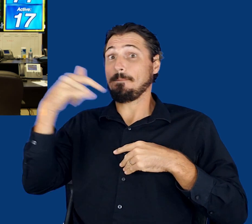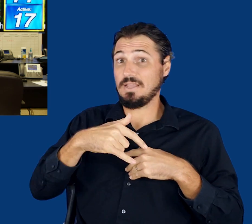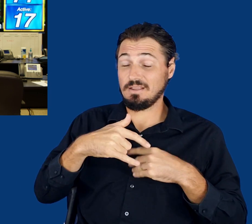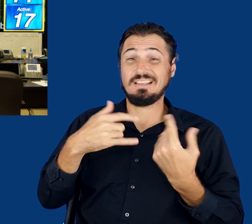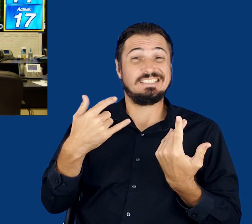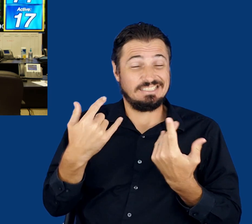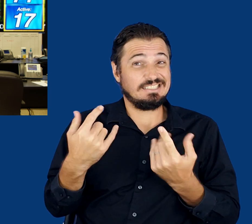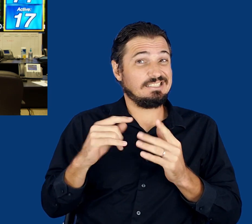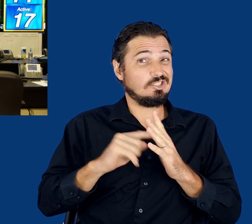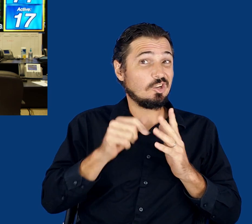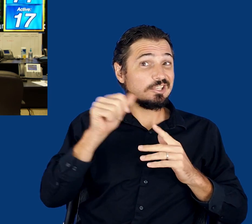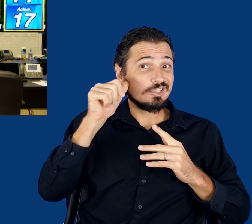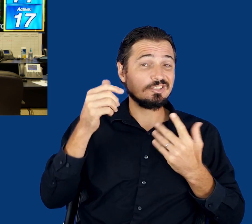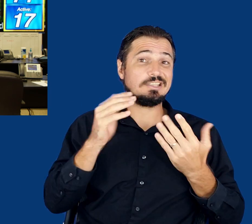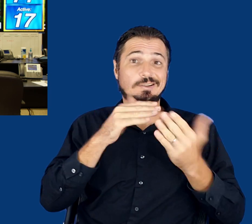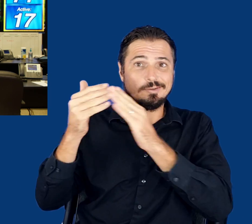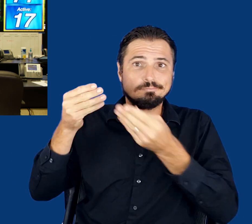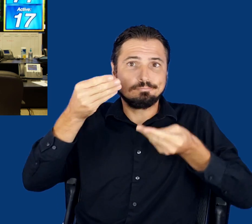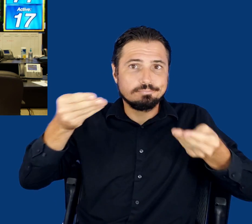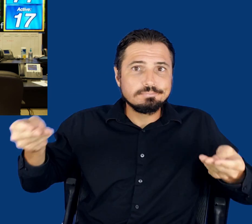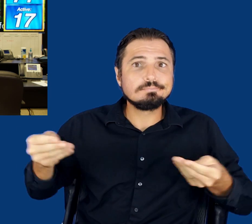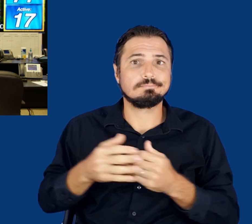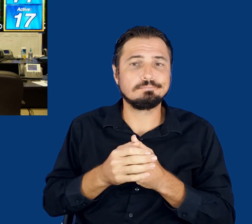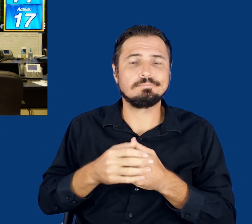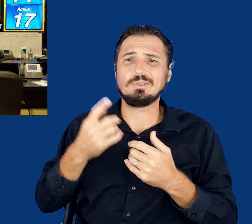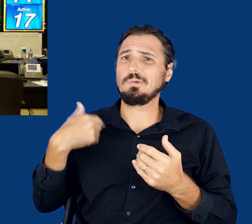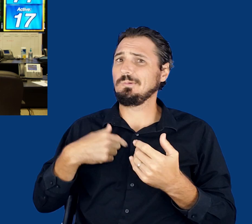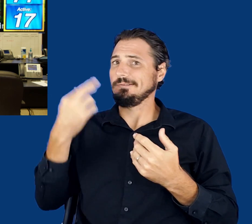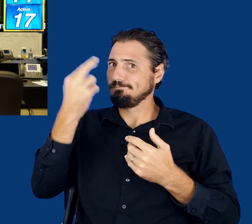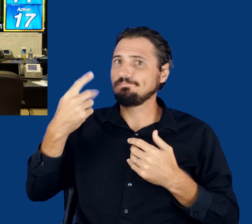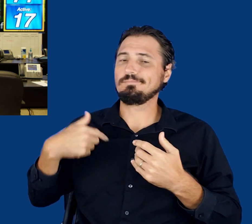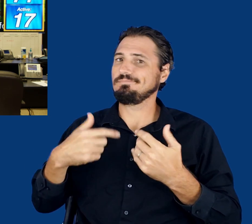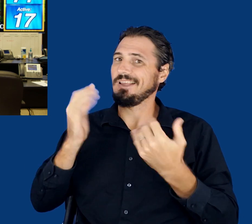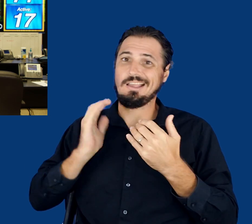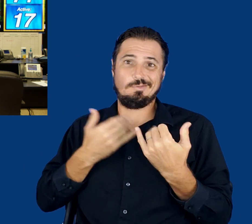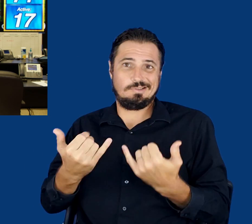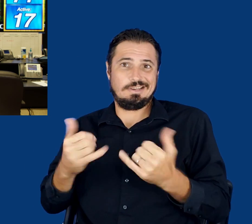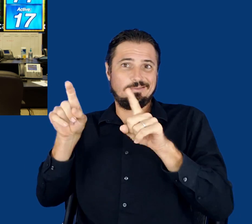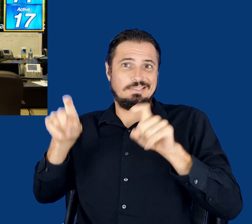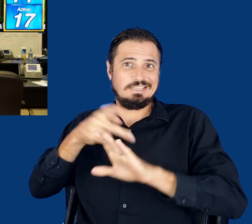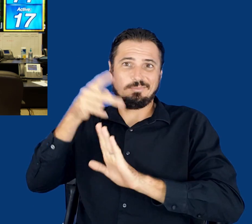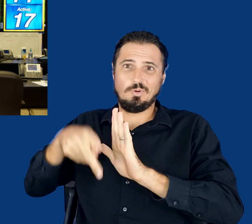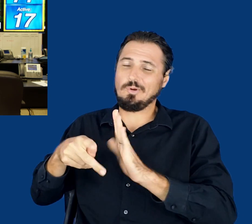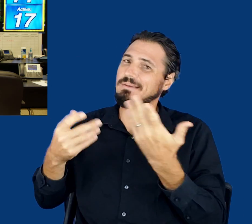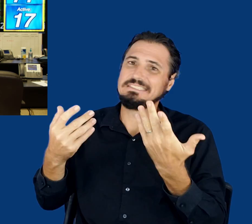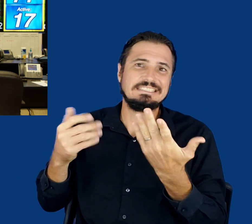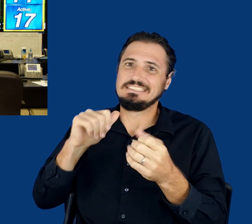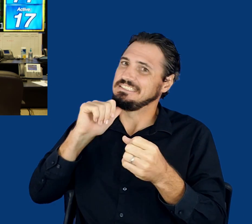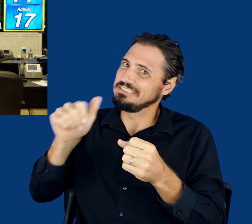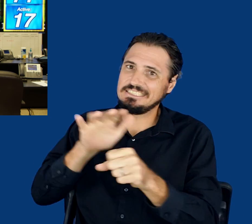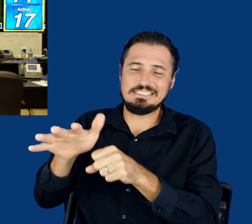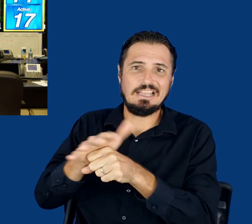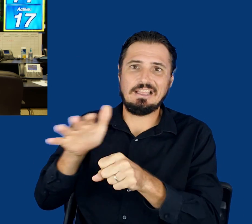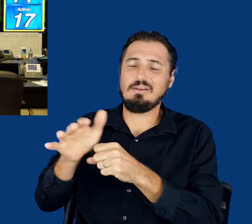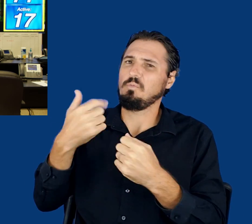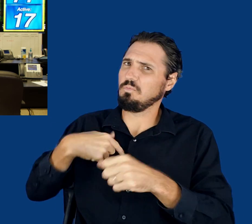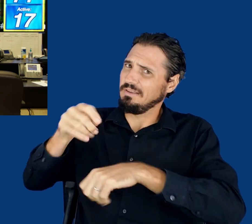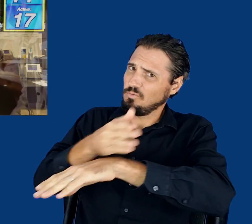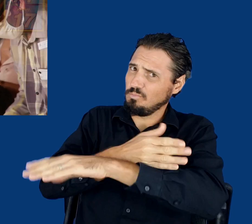We acknowledge that there are too many gaps in the current Safe Travel program and improvements must be made. We are working with the state to make overall improvements to the